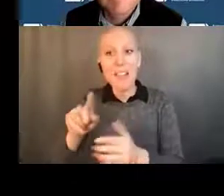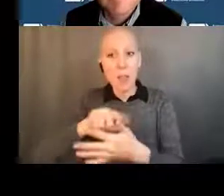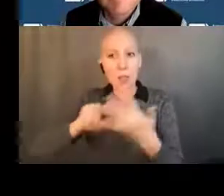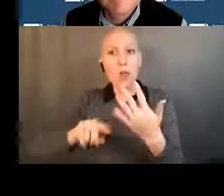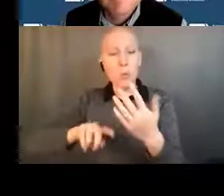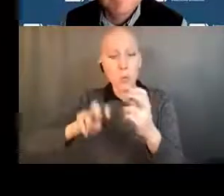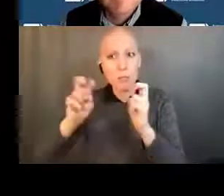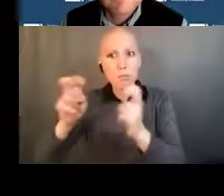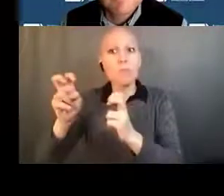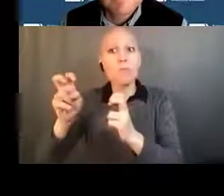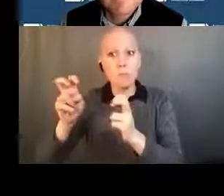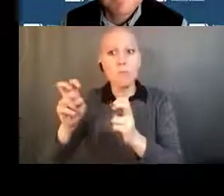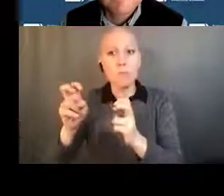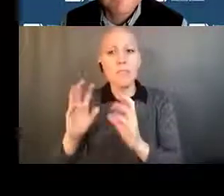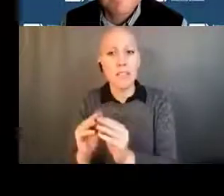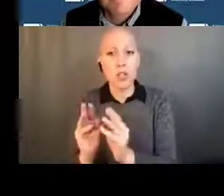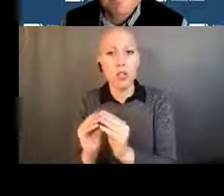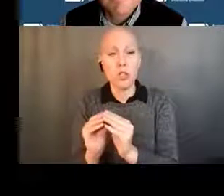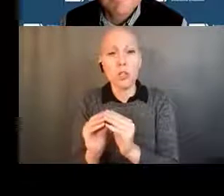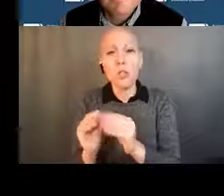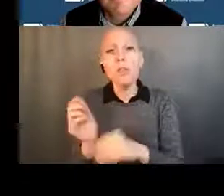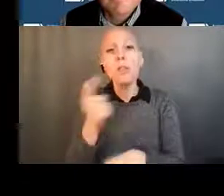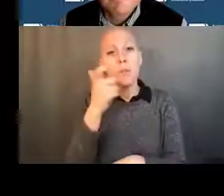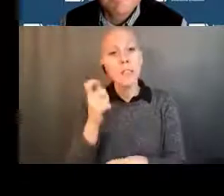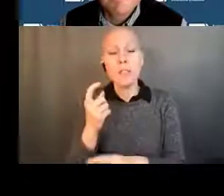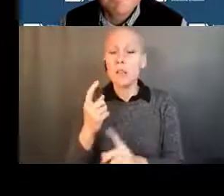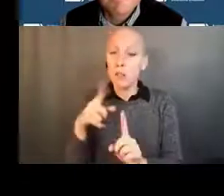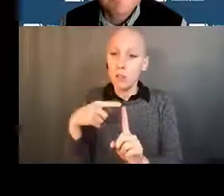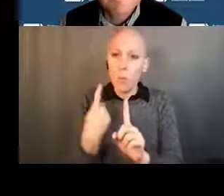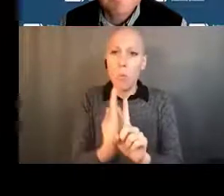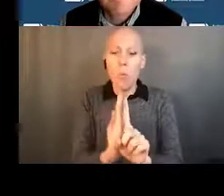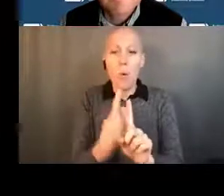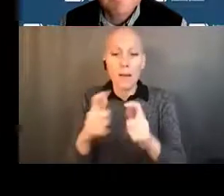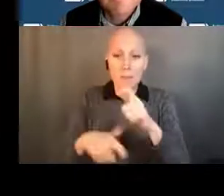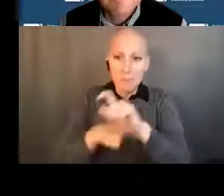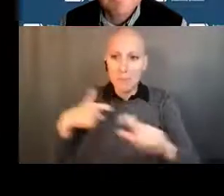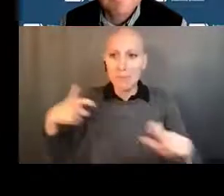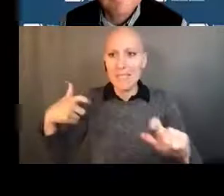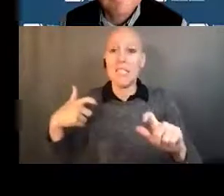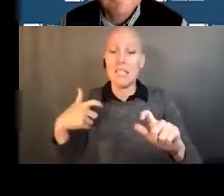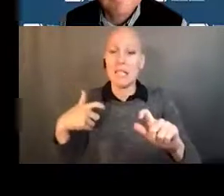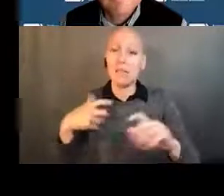that we're seeing with our foreign awardees in the past year so definitely attend those sessions.